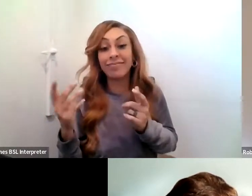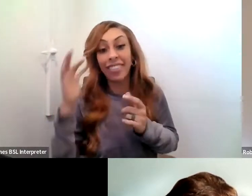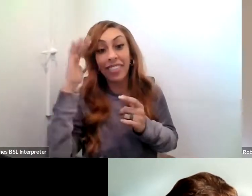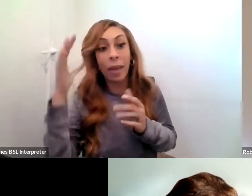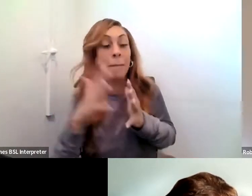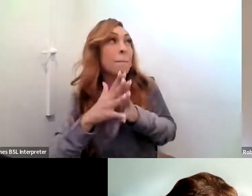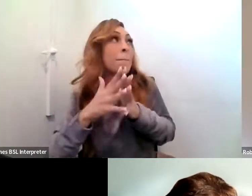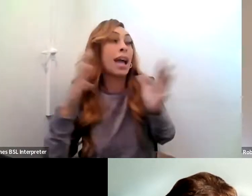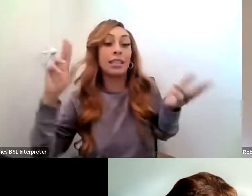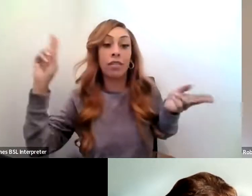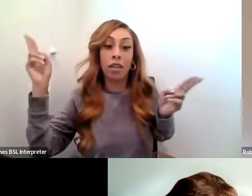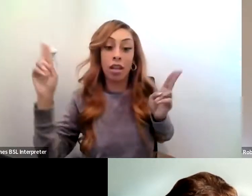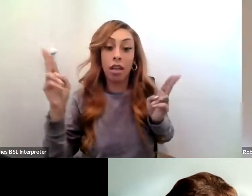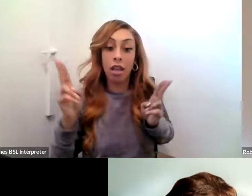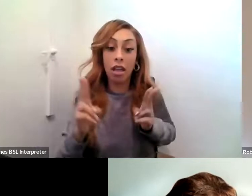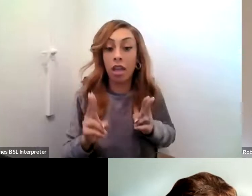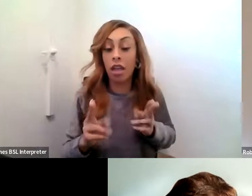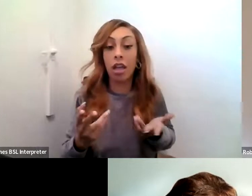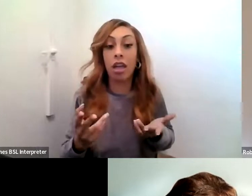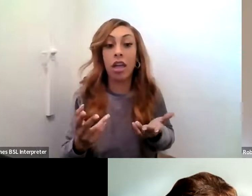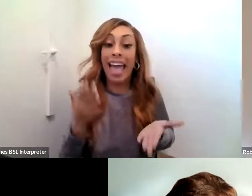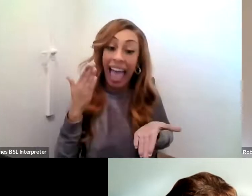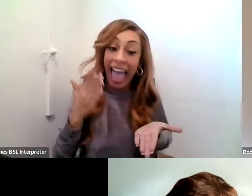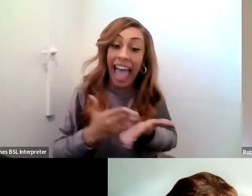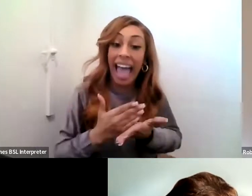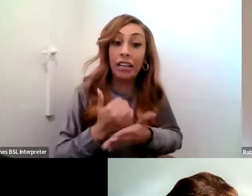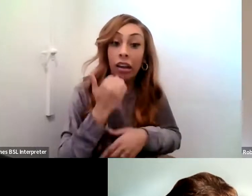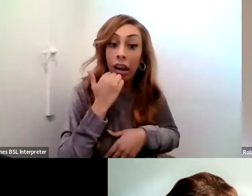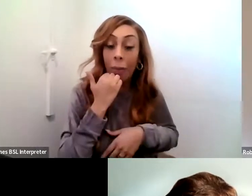massively outweighs the actual number of ticket sales,